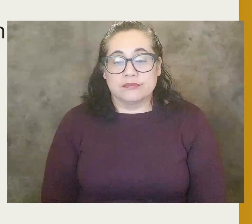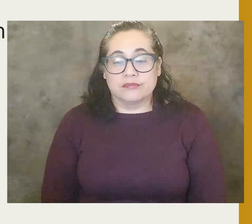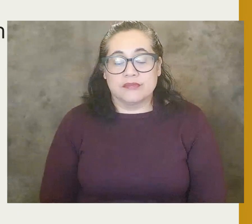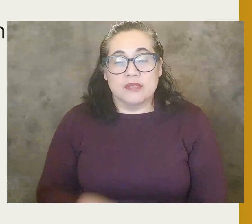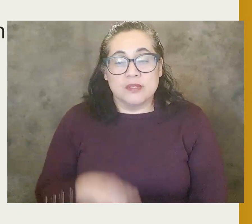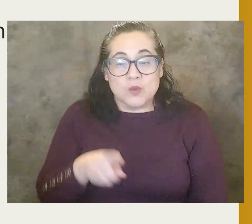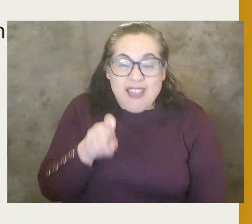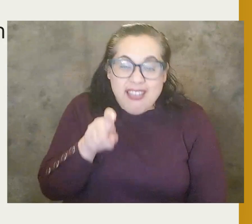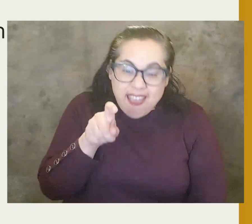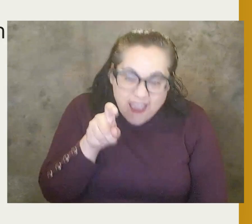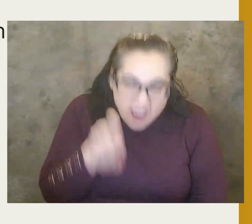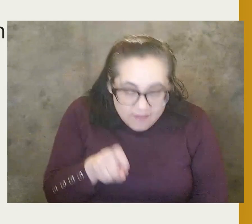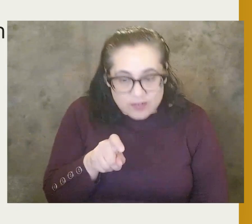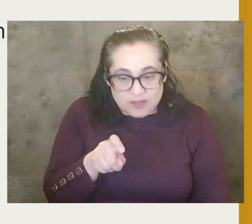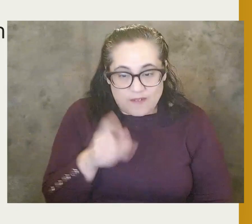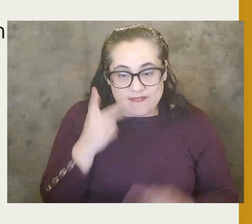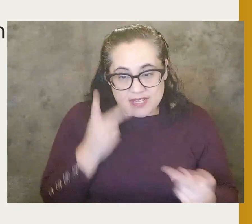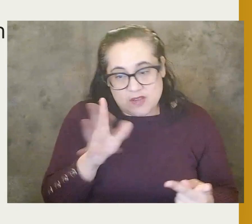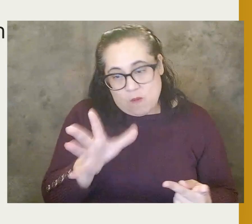You have to visit your mother.